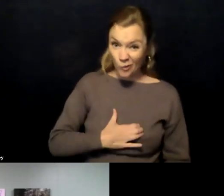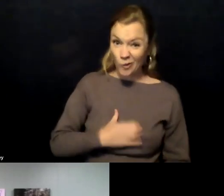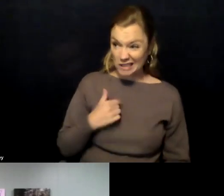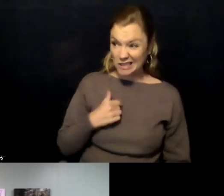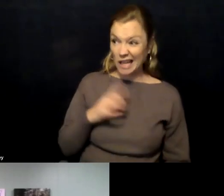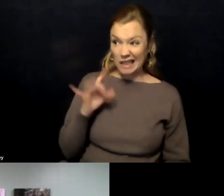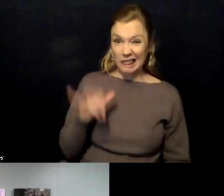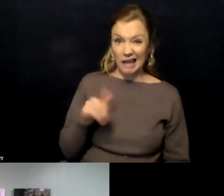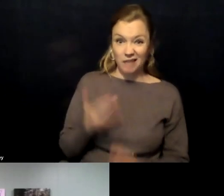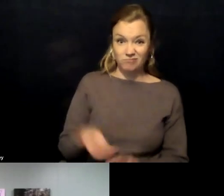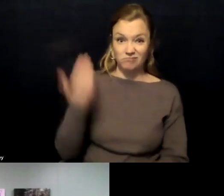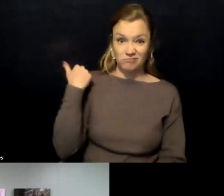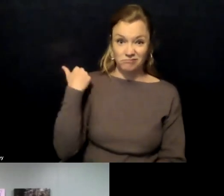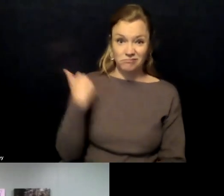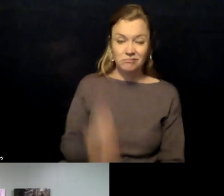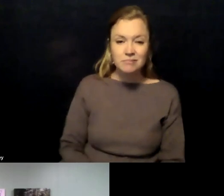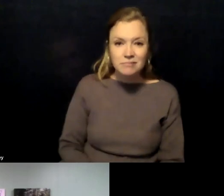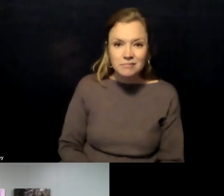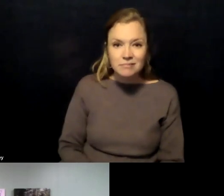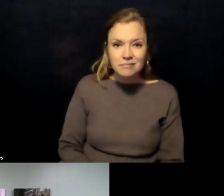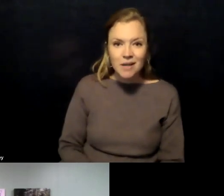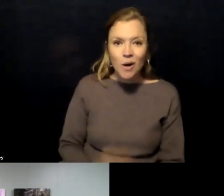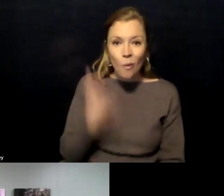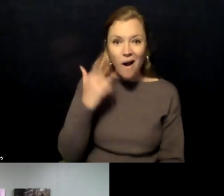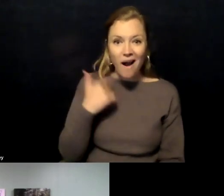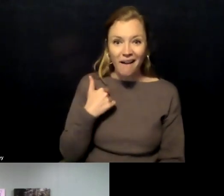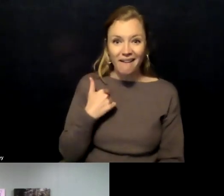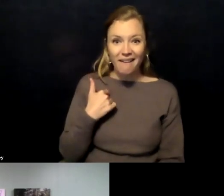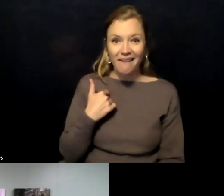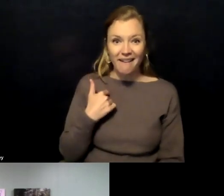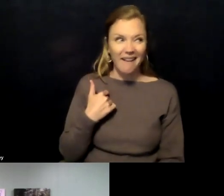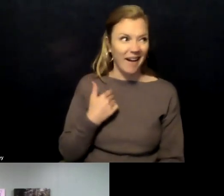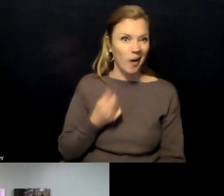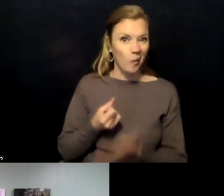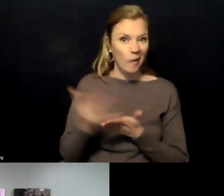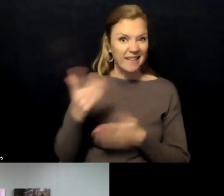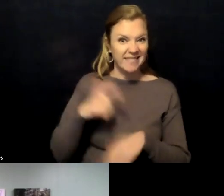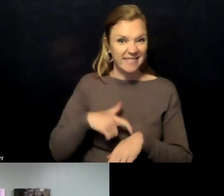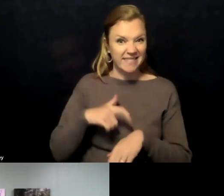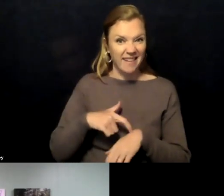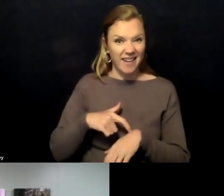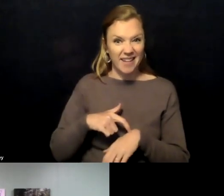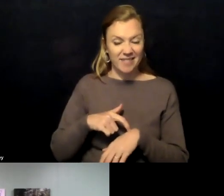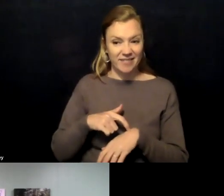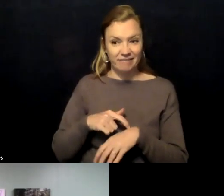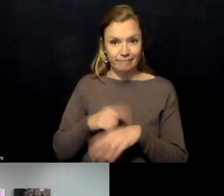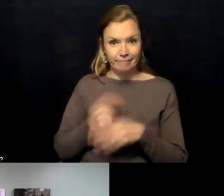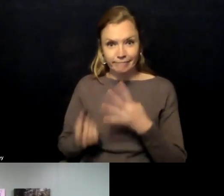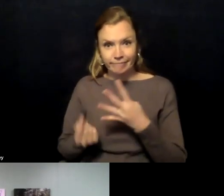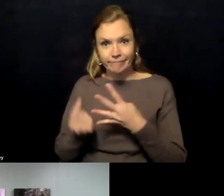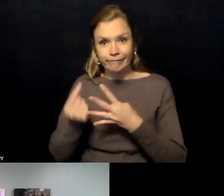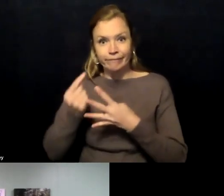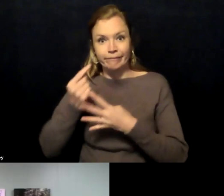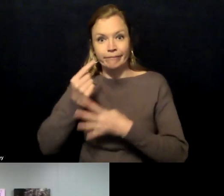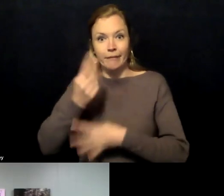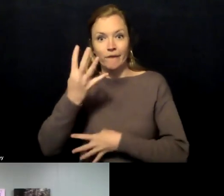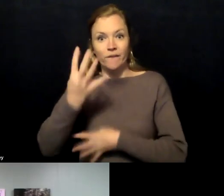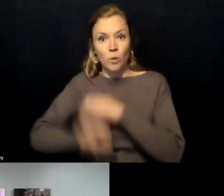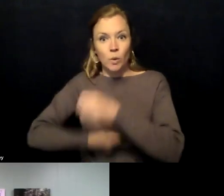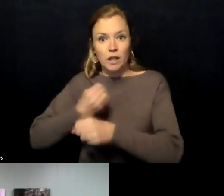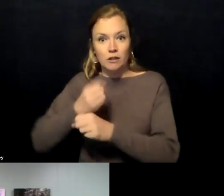would have not wasted my time editing. But yeah go out and get out there and see